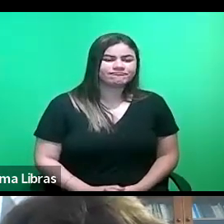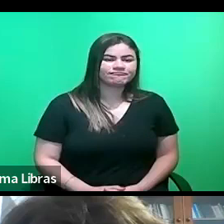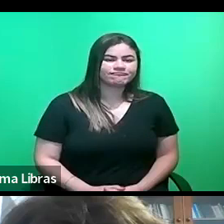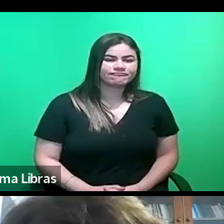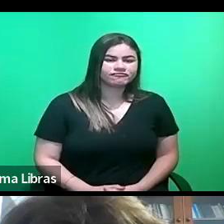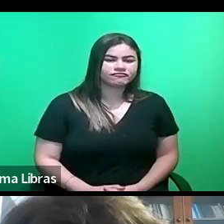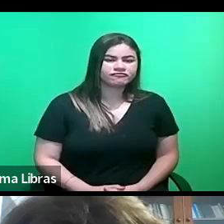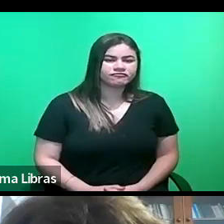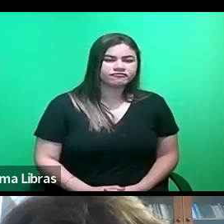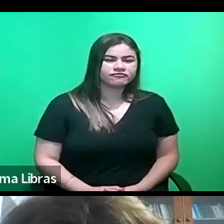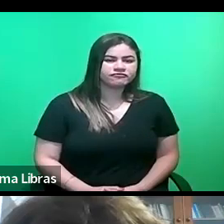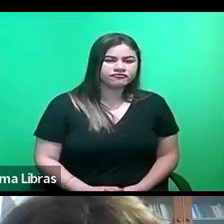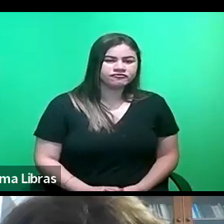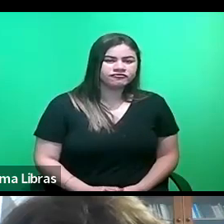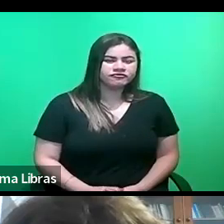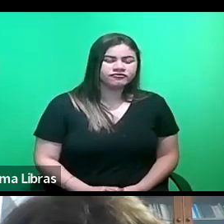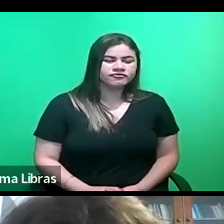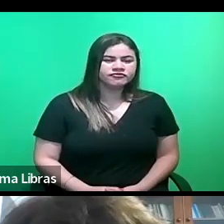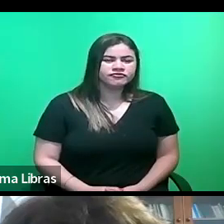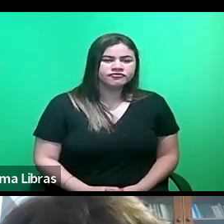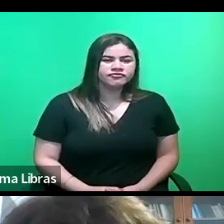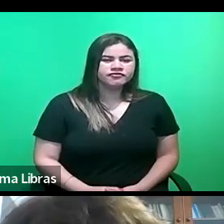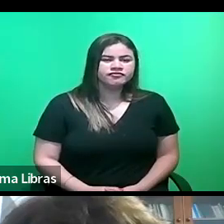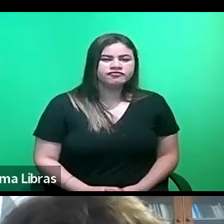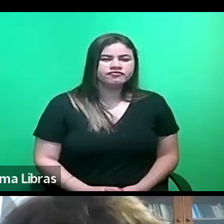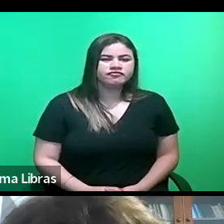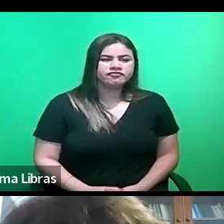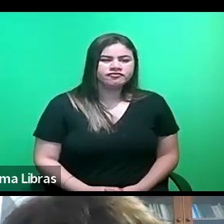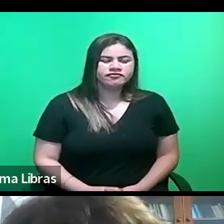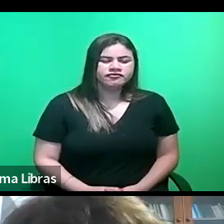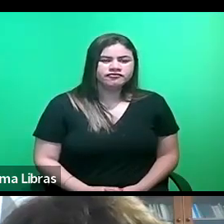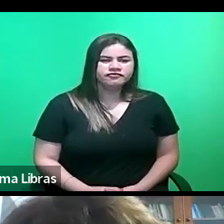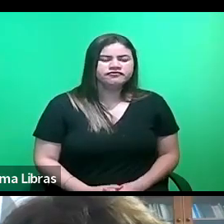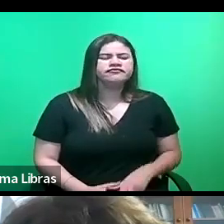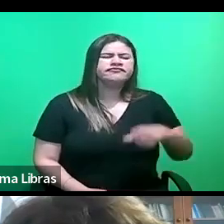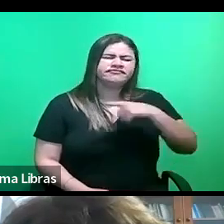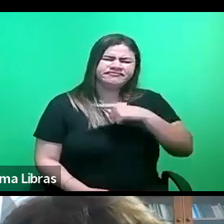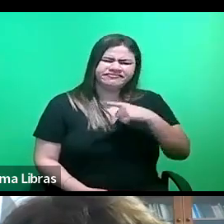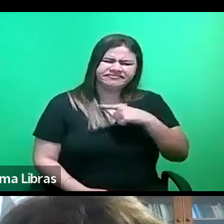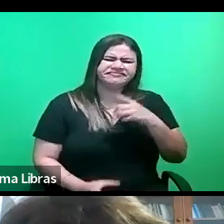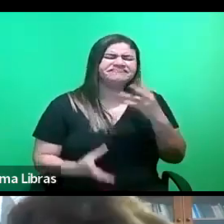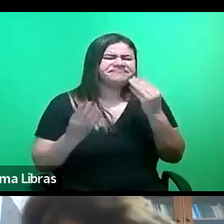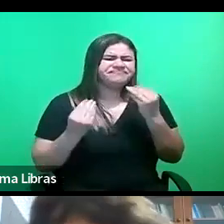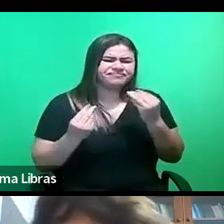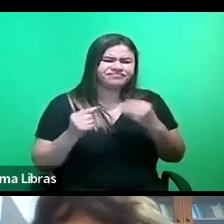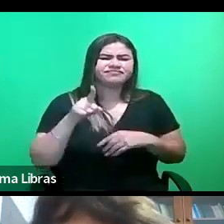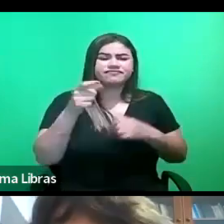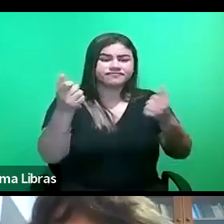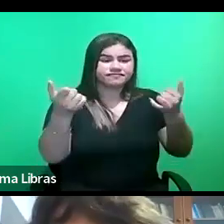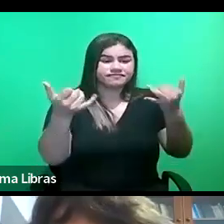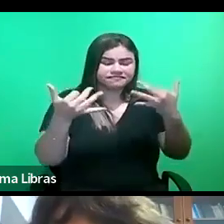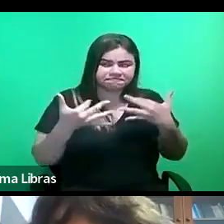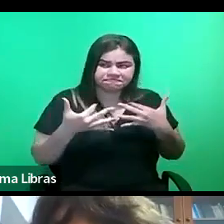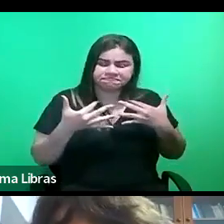This this so e's so much in there and e's so much in there and and I so much in there and and I I I applaud you for a for you a for the passion